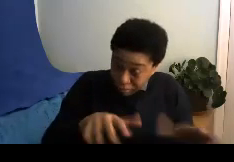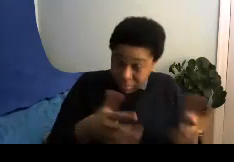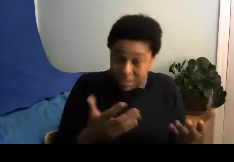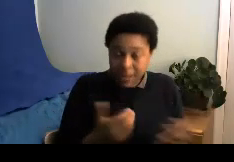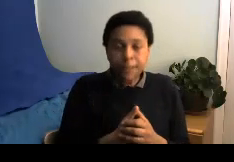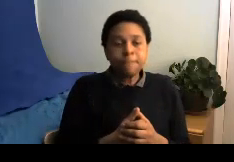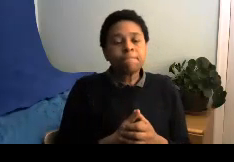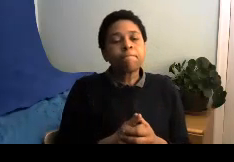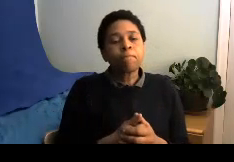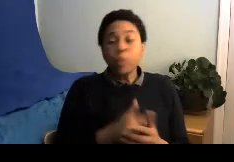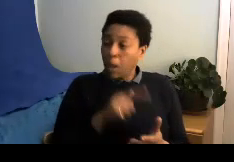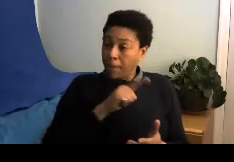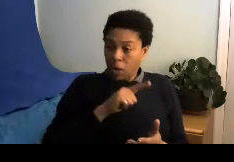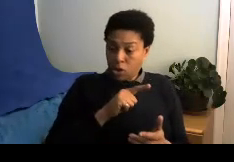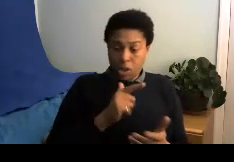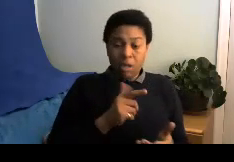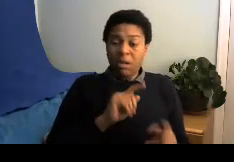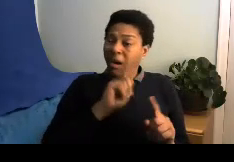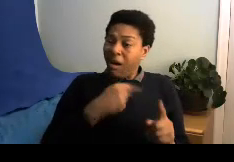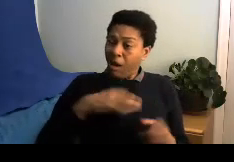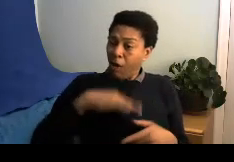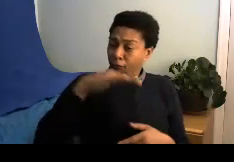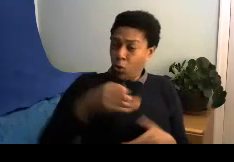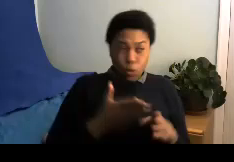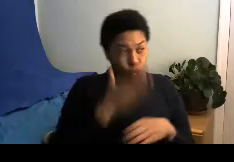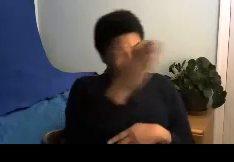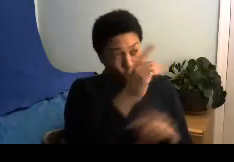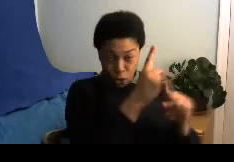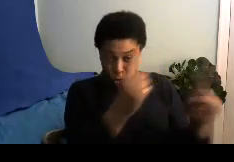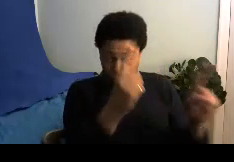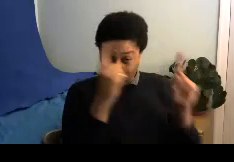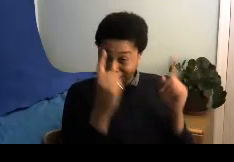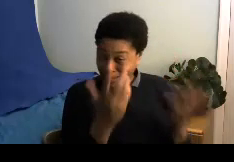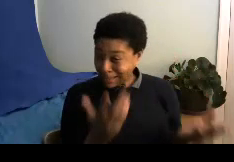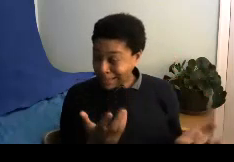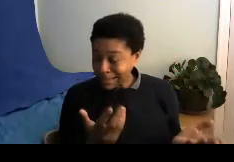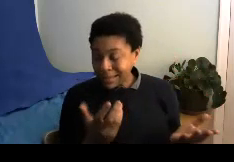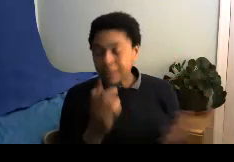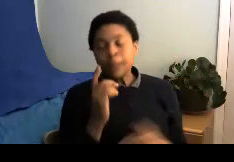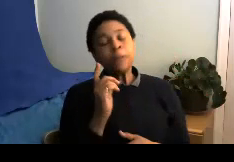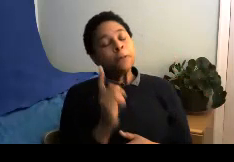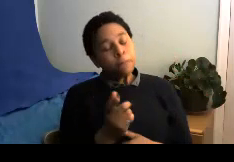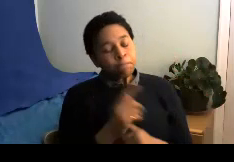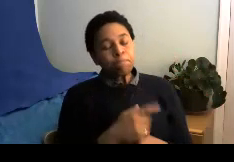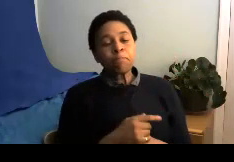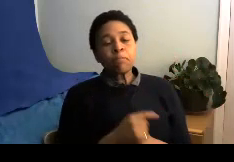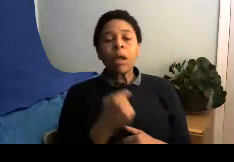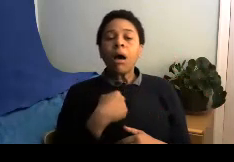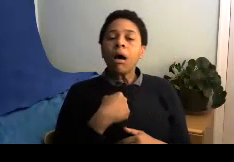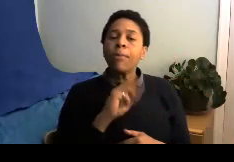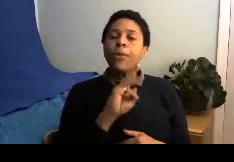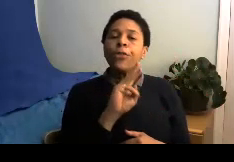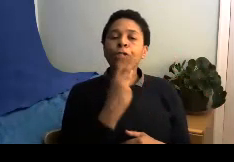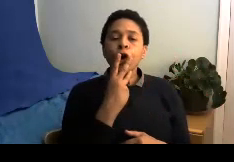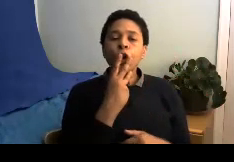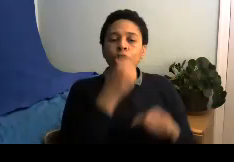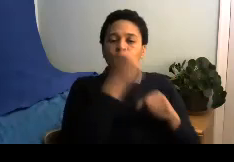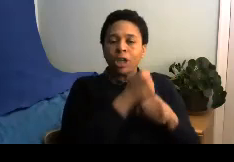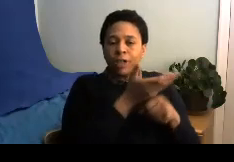been through that, that, that and that, um, but yeah, I mean, you know, I'm third-generation, Black British, Afro Caribbean,